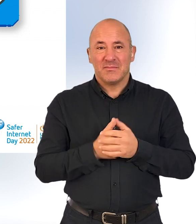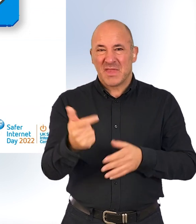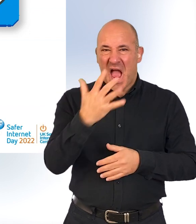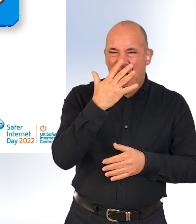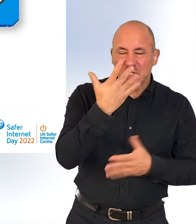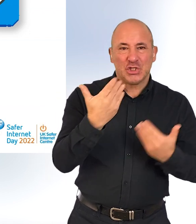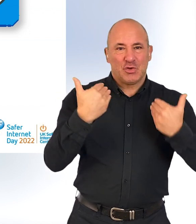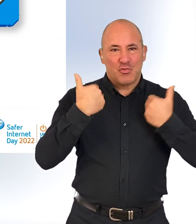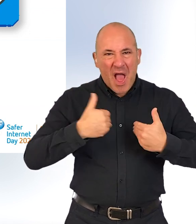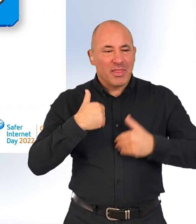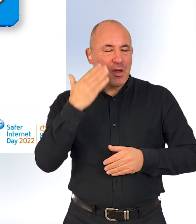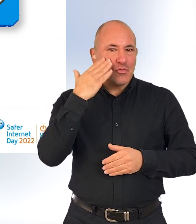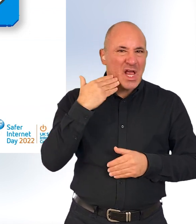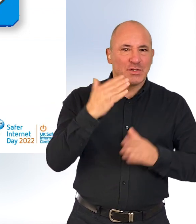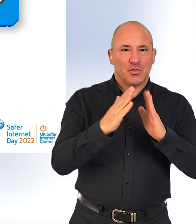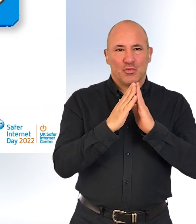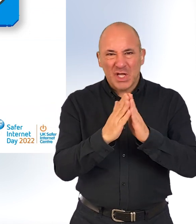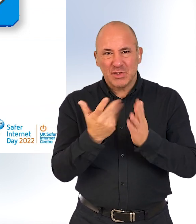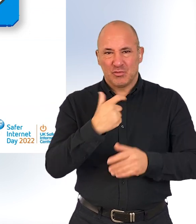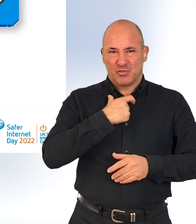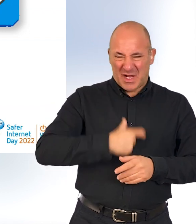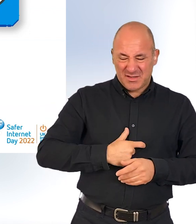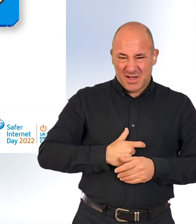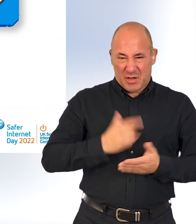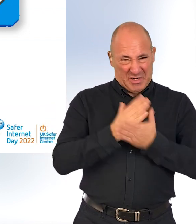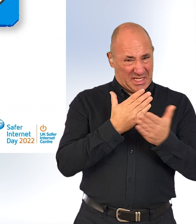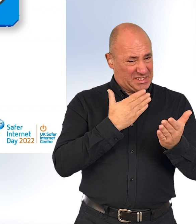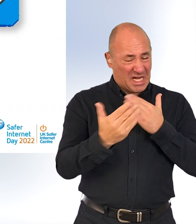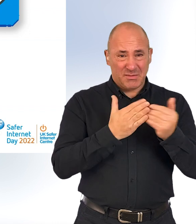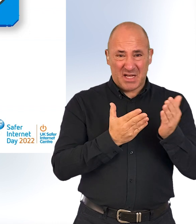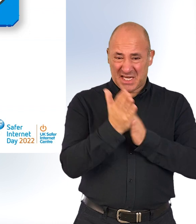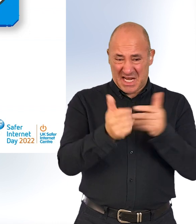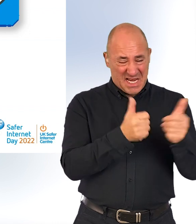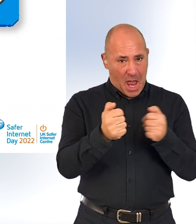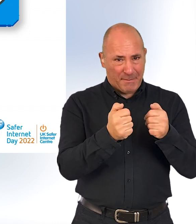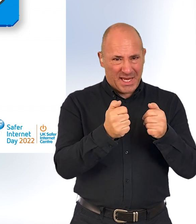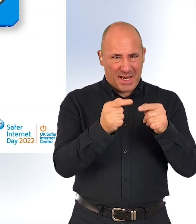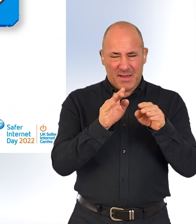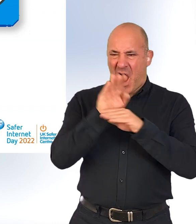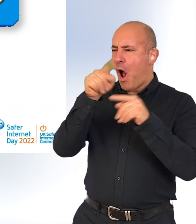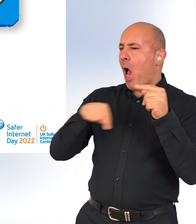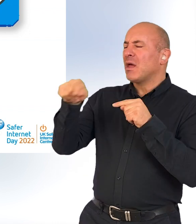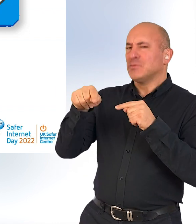Things like age, wealth, race, religion, and gender may matter less than they do elsewhere.